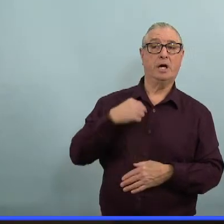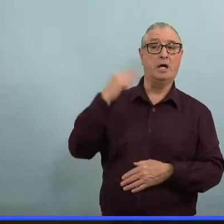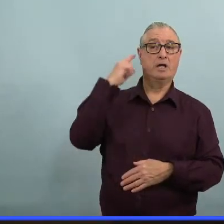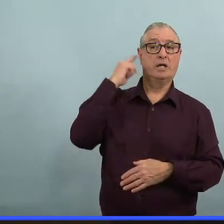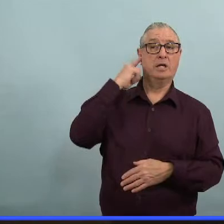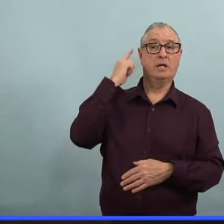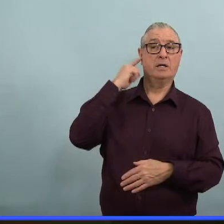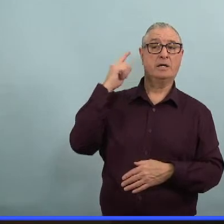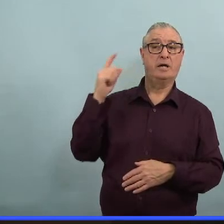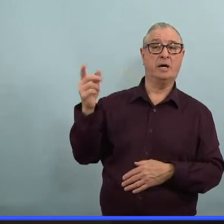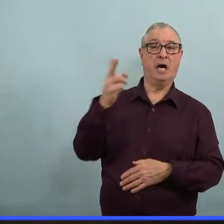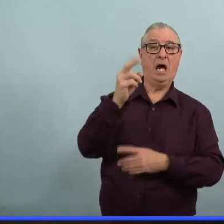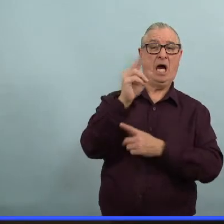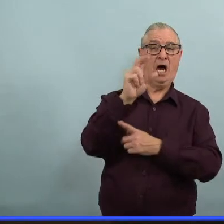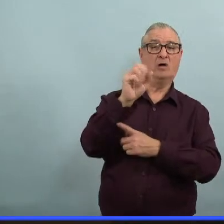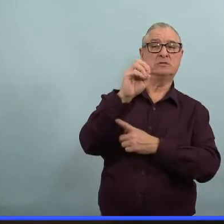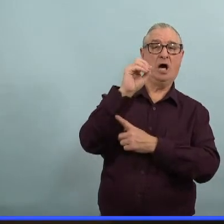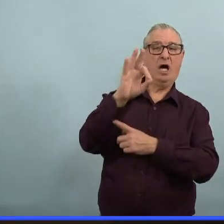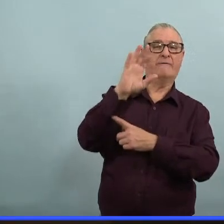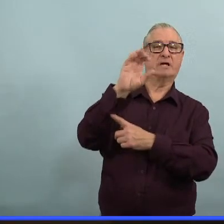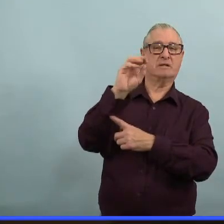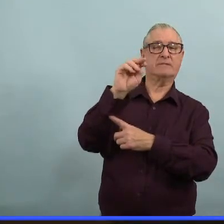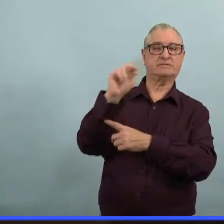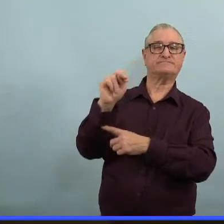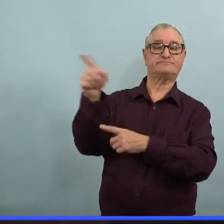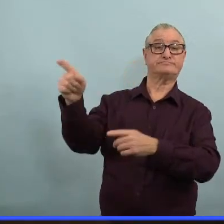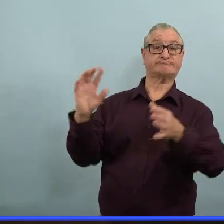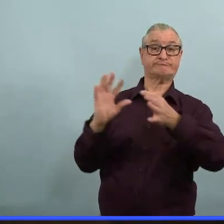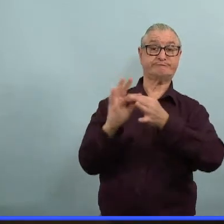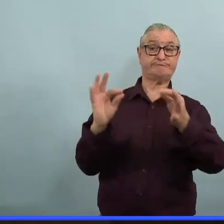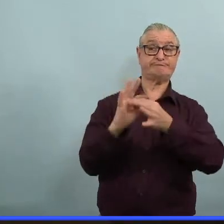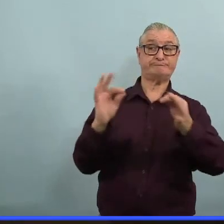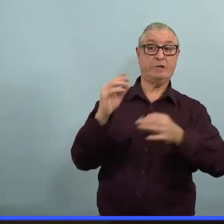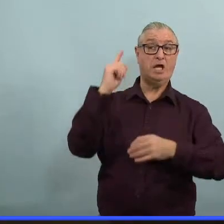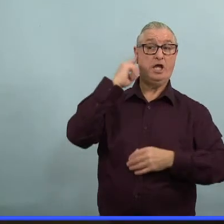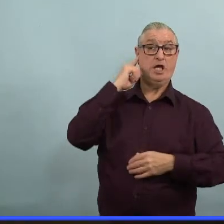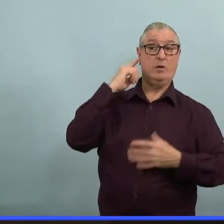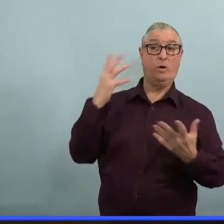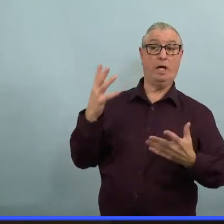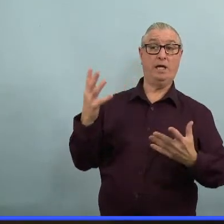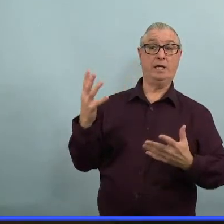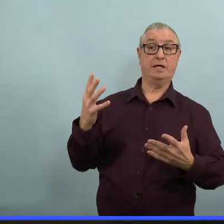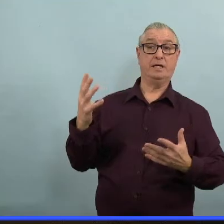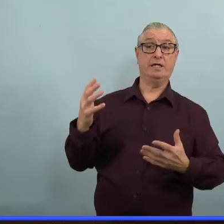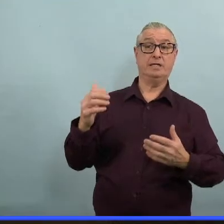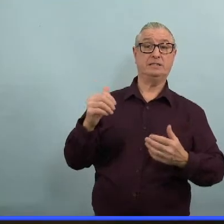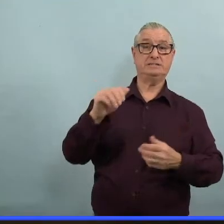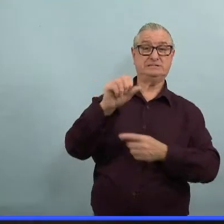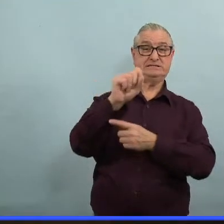she said that was you know equivalent to the protesters who were you know waving nazi flags and